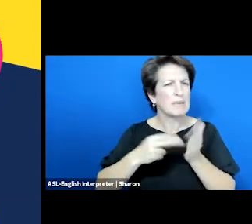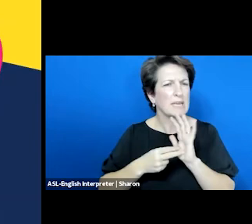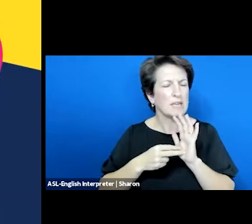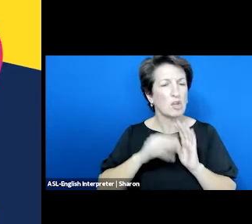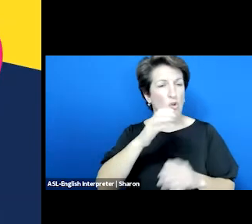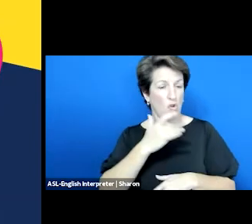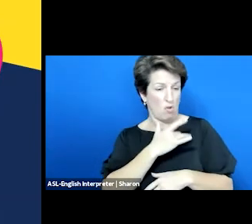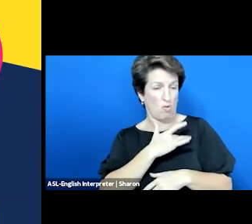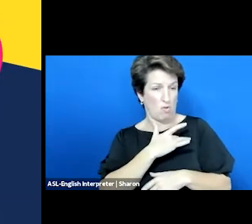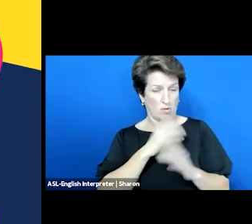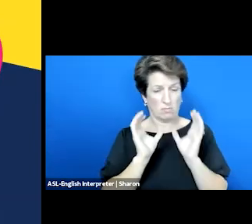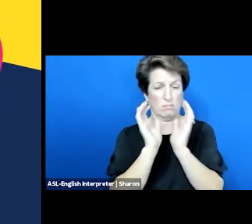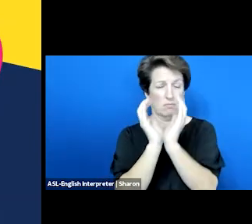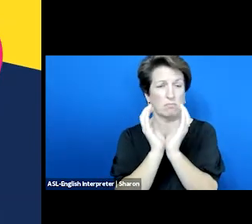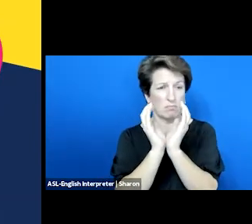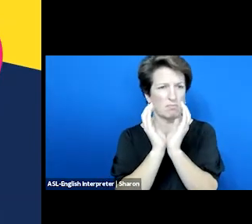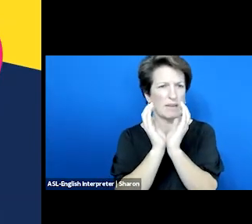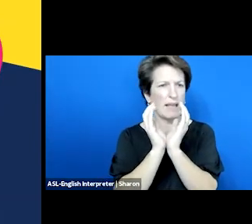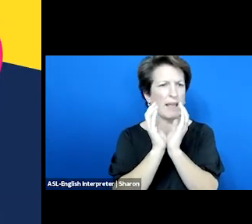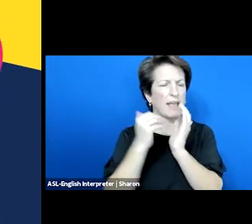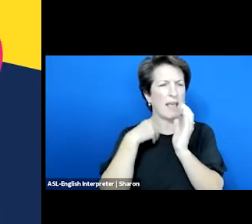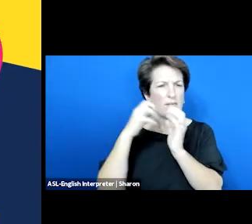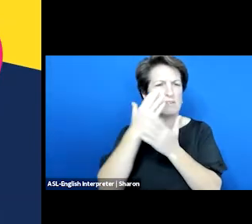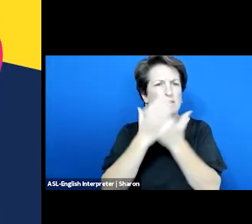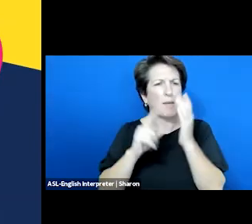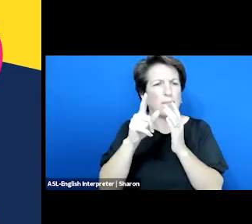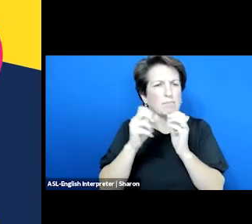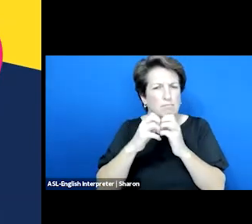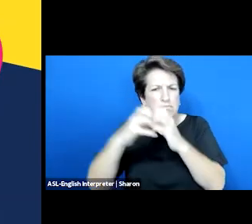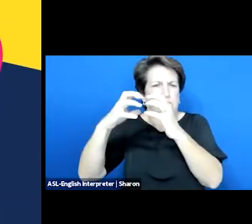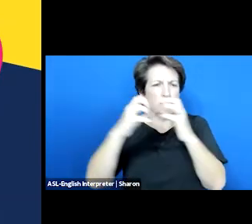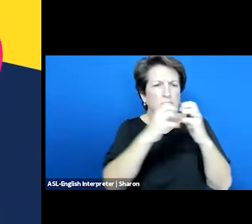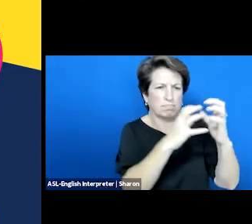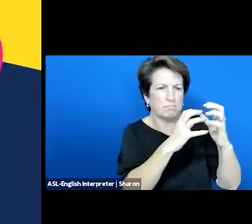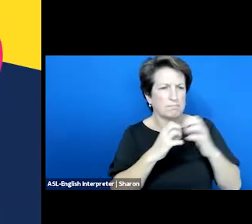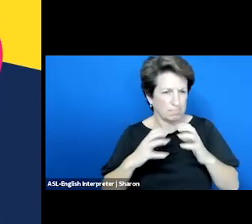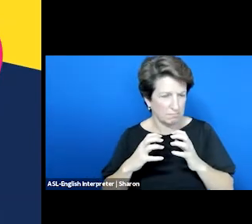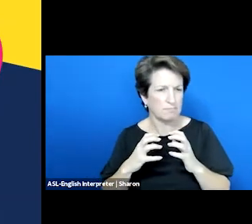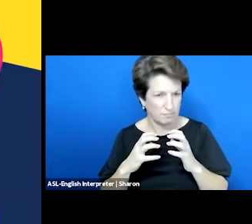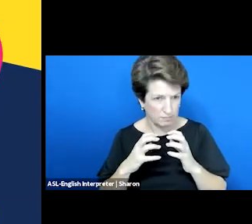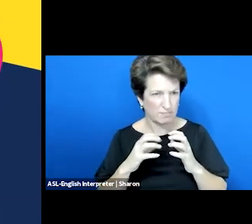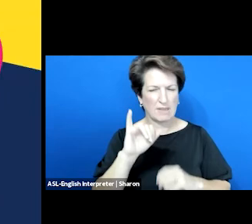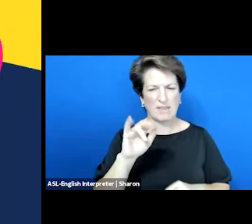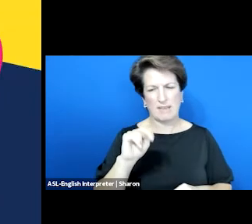that are illustrating the points I'm about to speak to. So there has been a small number of individuals that have developed myocarditis or pericarditis after having the